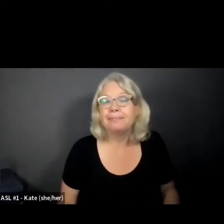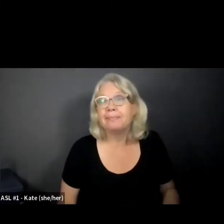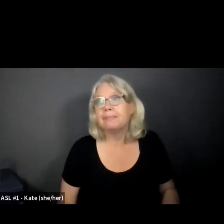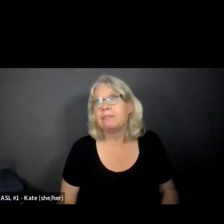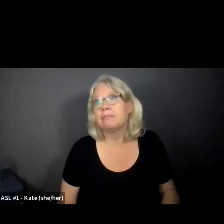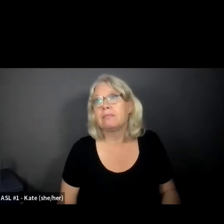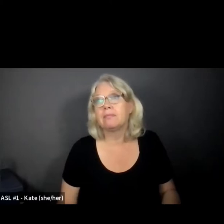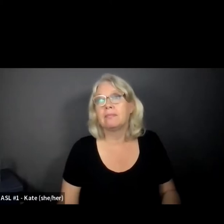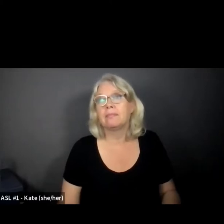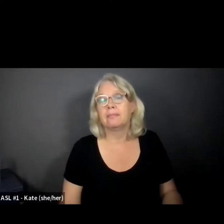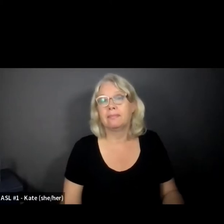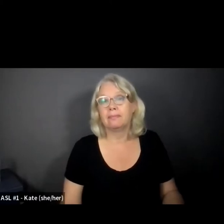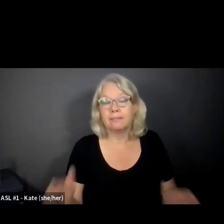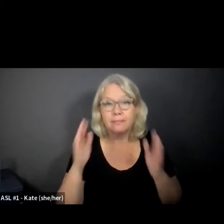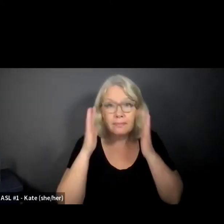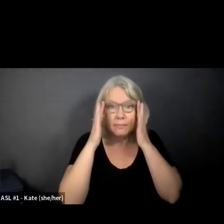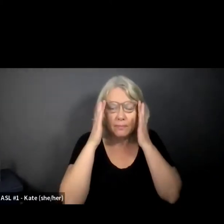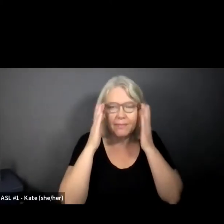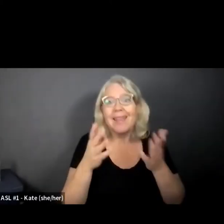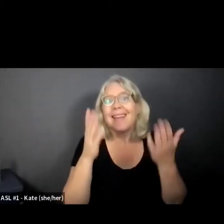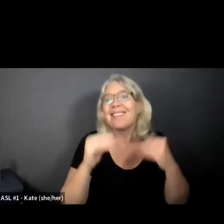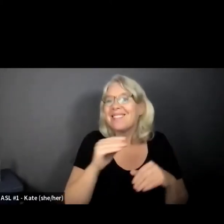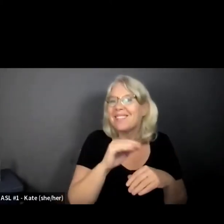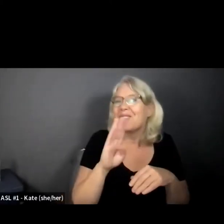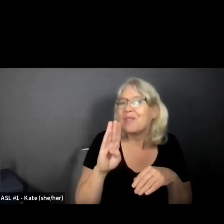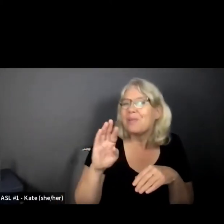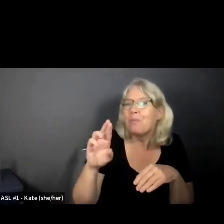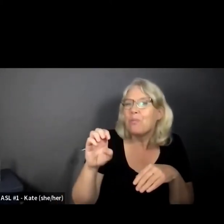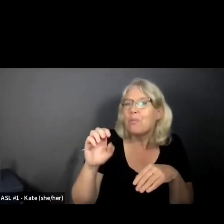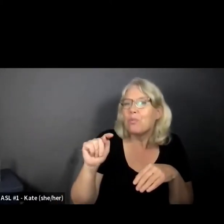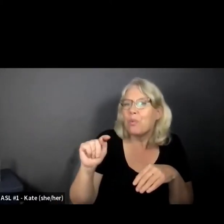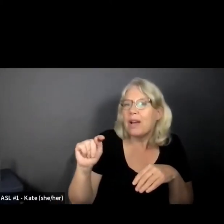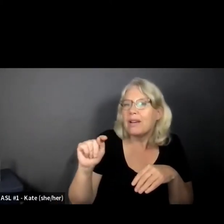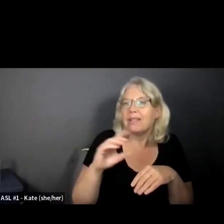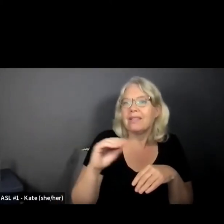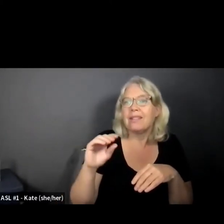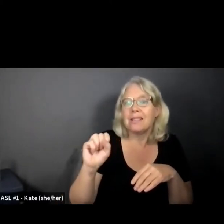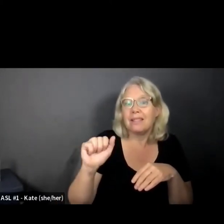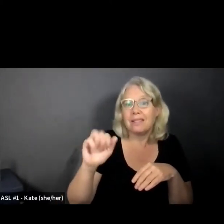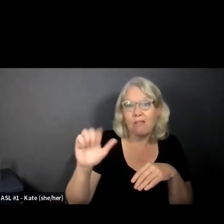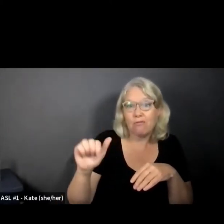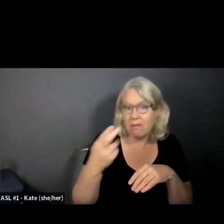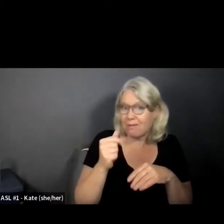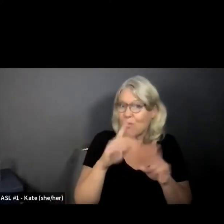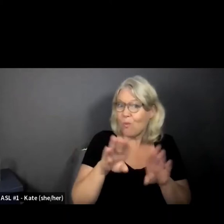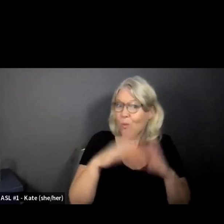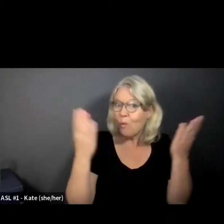AND THANK YOU AGAIN TO BRETT AND SARAH FOR A WONDERFUL WAY TO OPEN OUR AGM AND FOR ALL